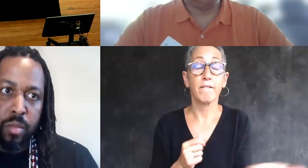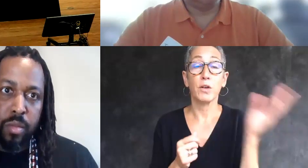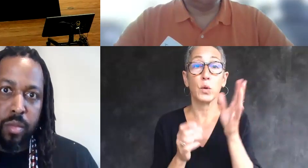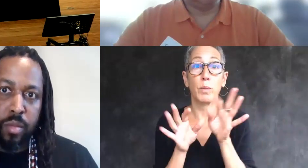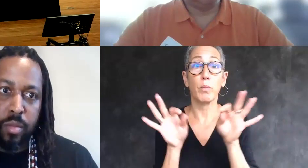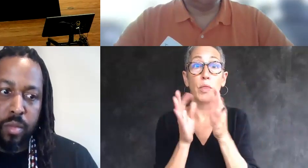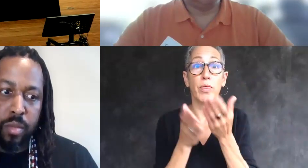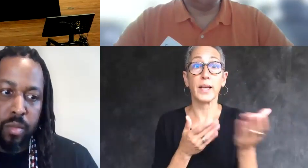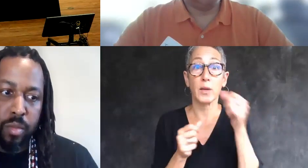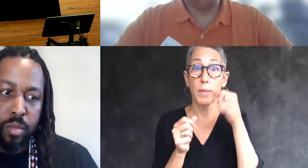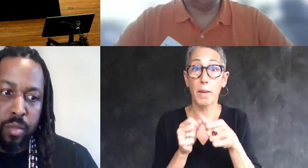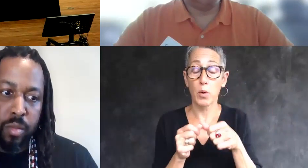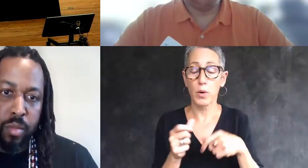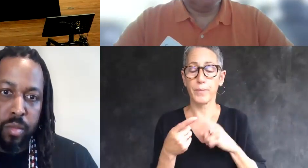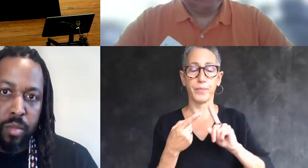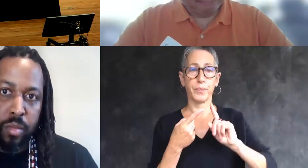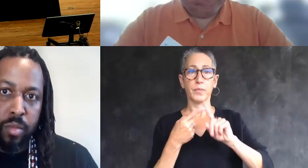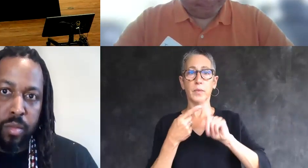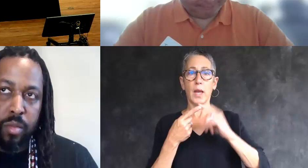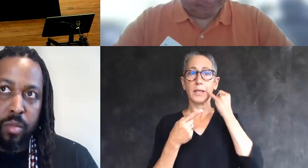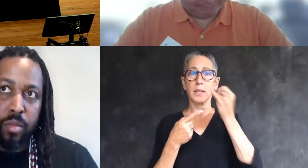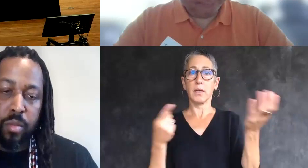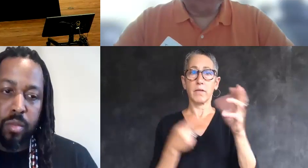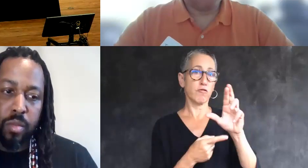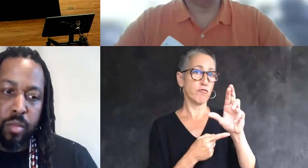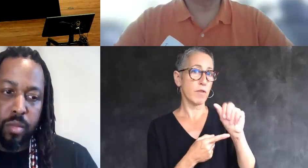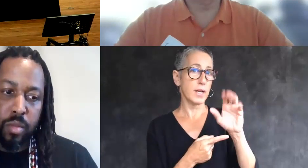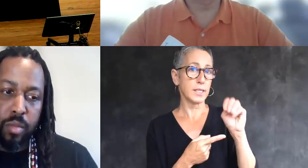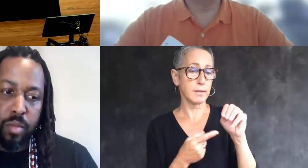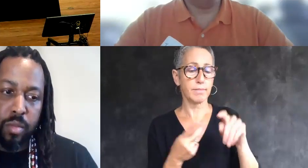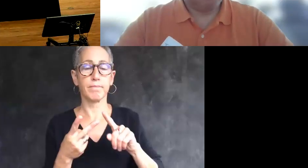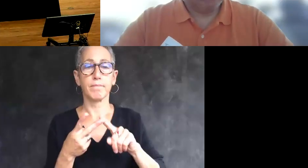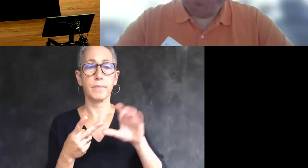was this idea of issues like racism, classism, and other issues